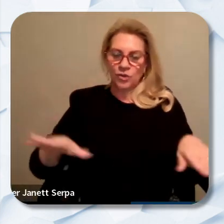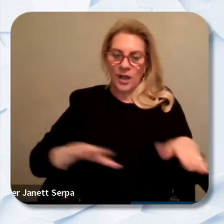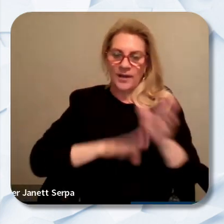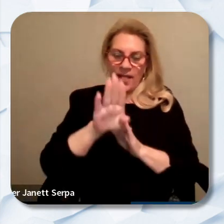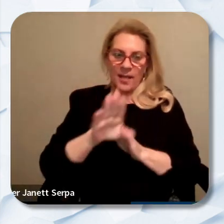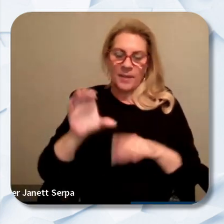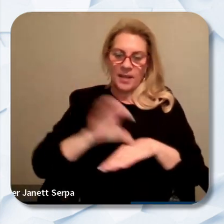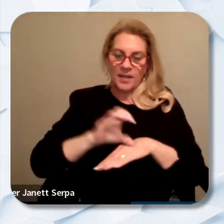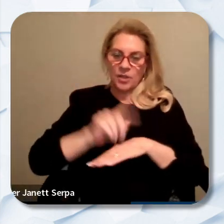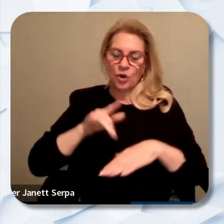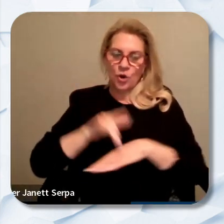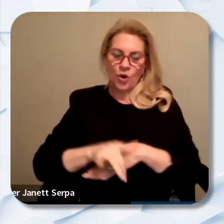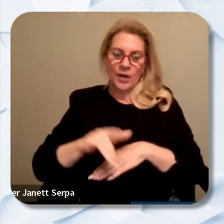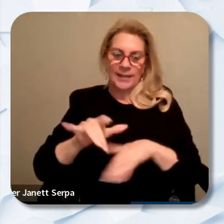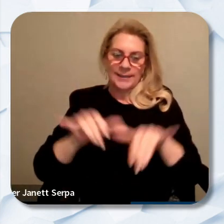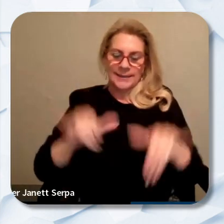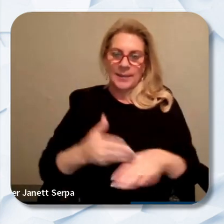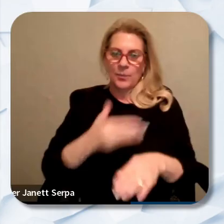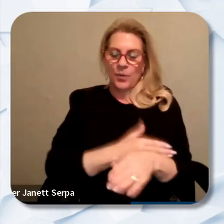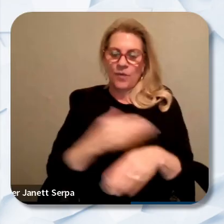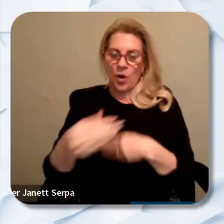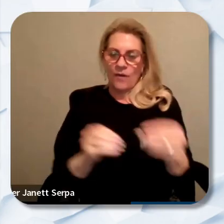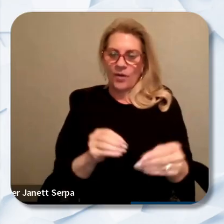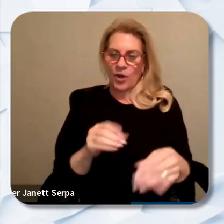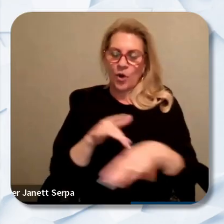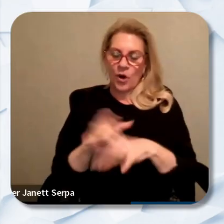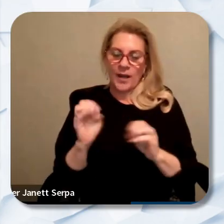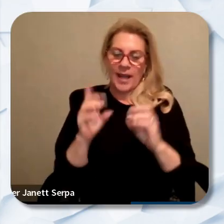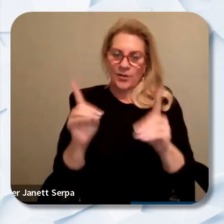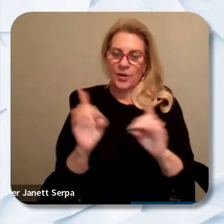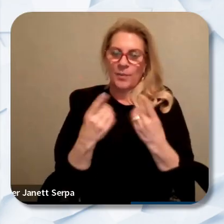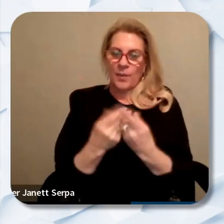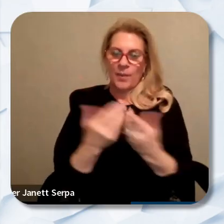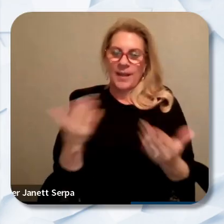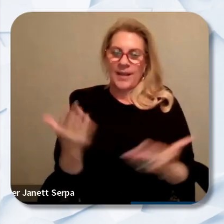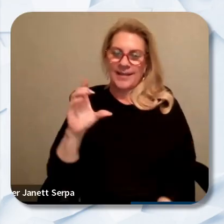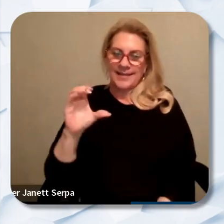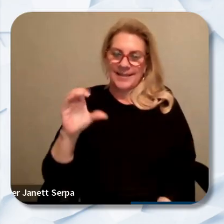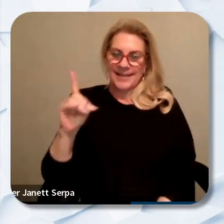in the Early Education System Improvement Office an Early Education Division here at CDE. Her work